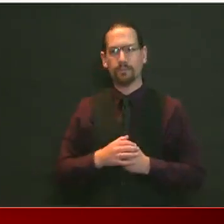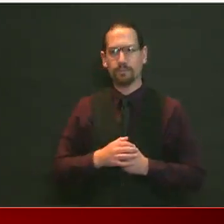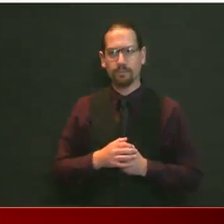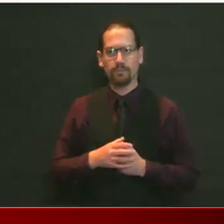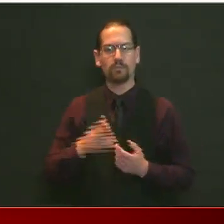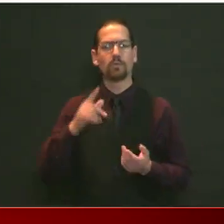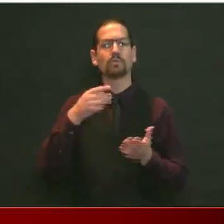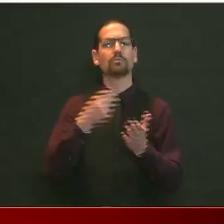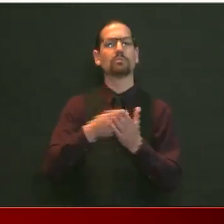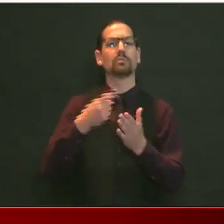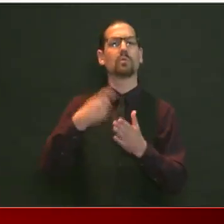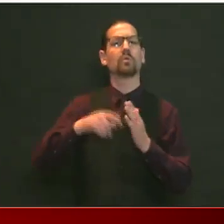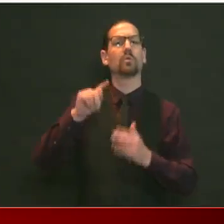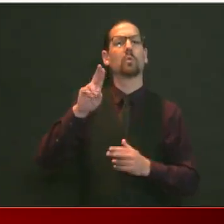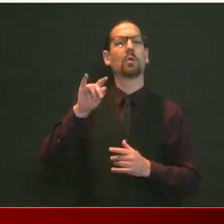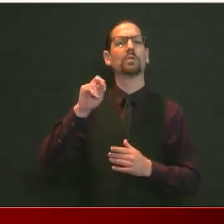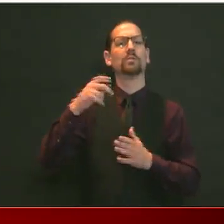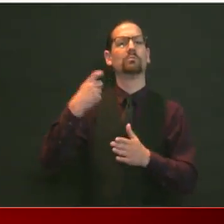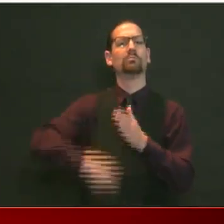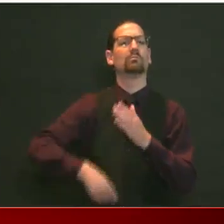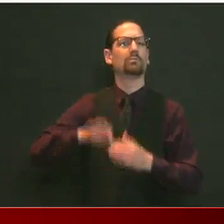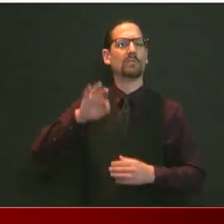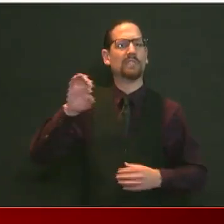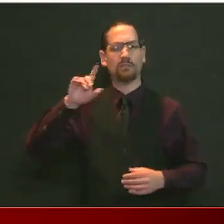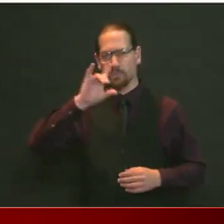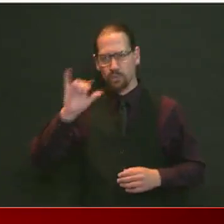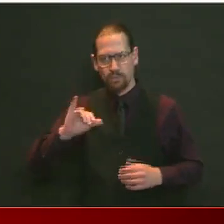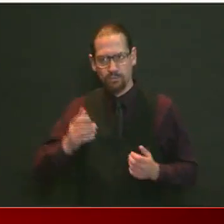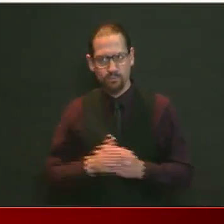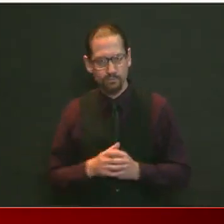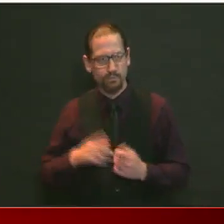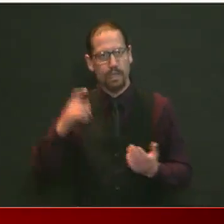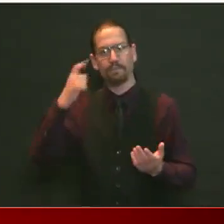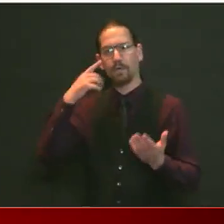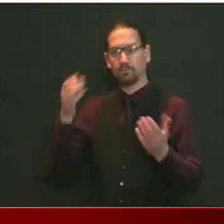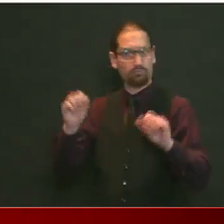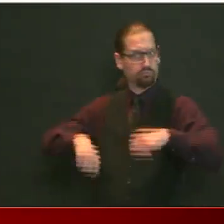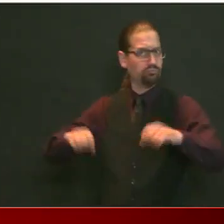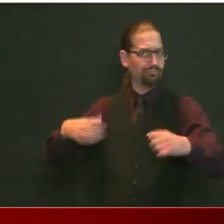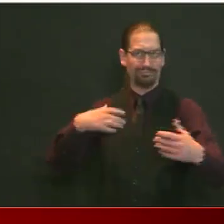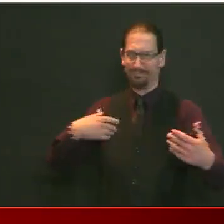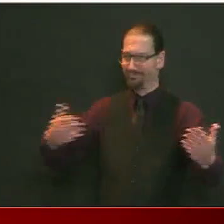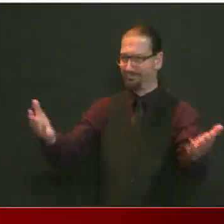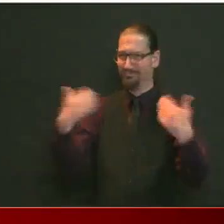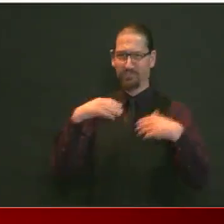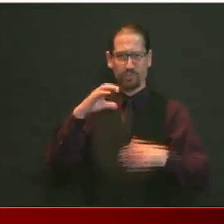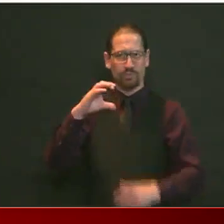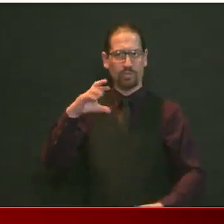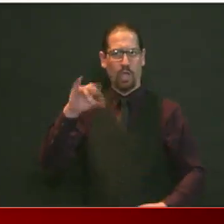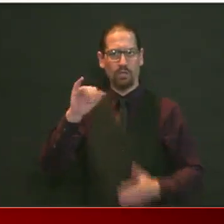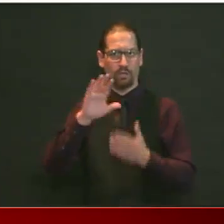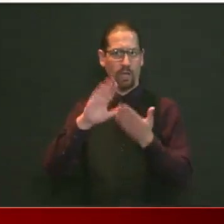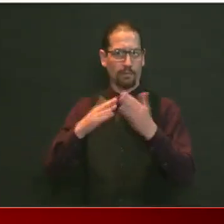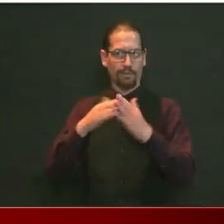STAND IN TERMS OF FREE TUITION? I WOULD SAY BRING IT ON.